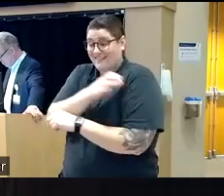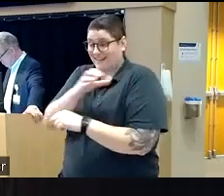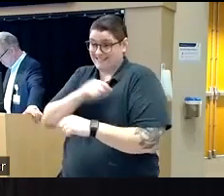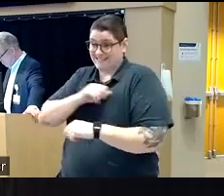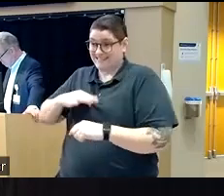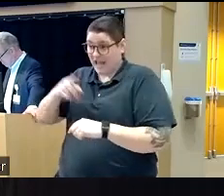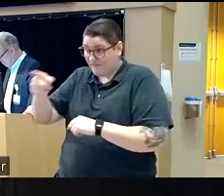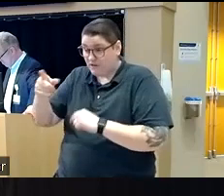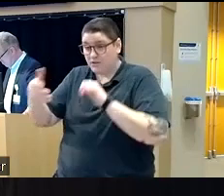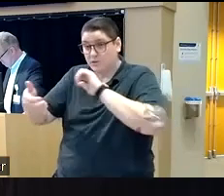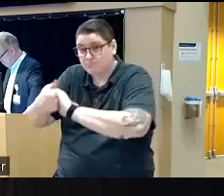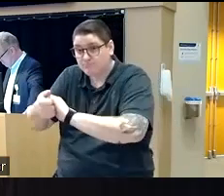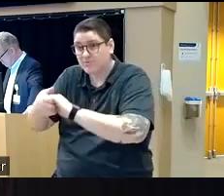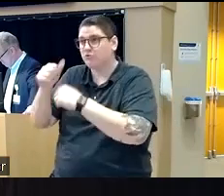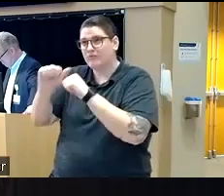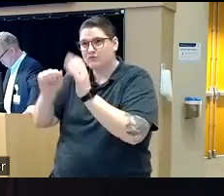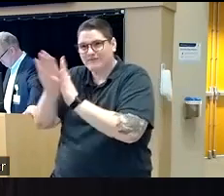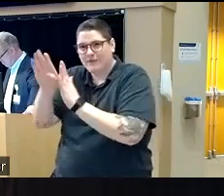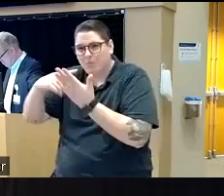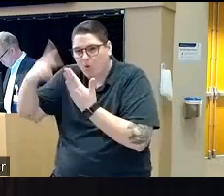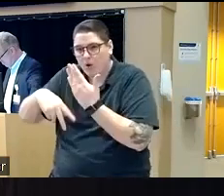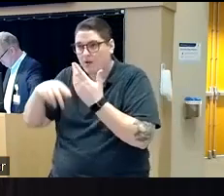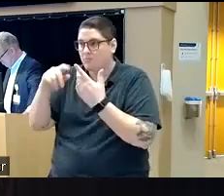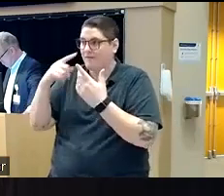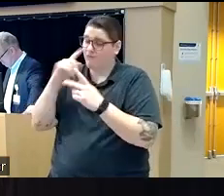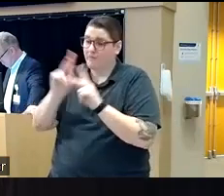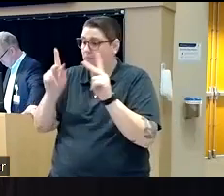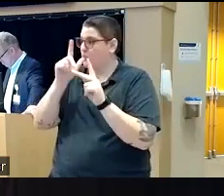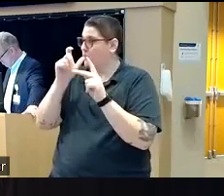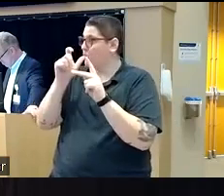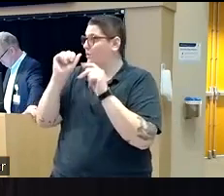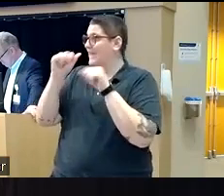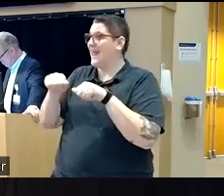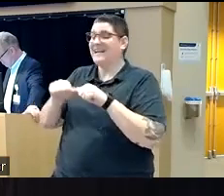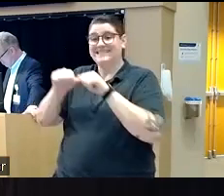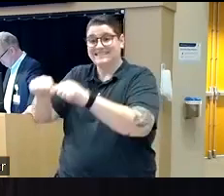develop a program where people can actually not only continue the methadone that they're already